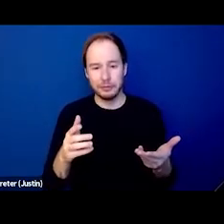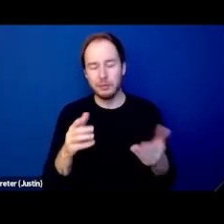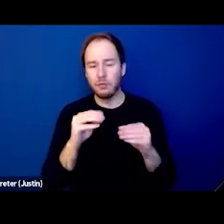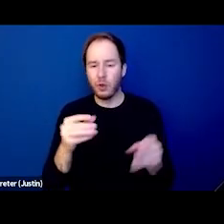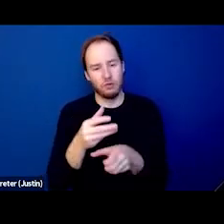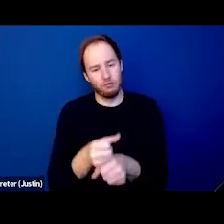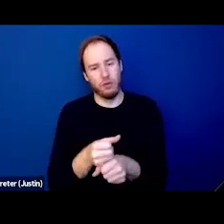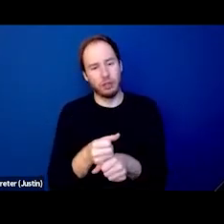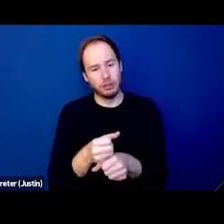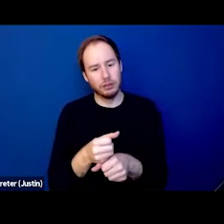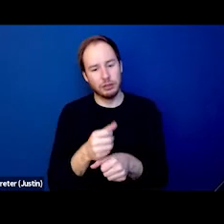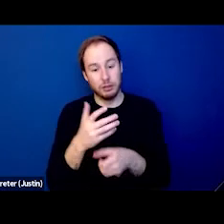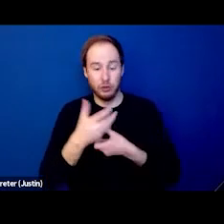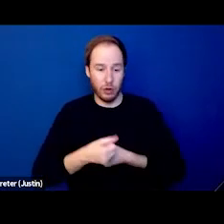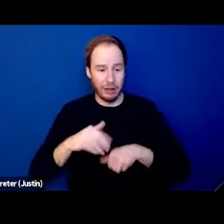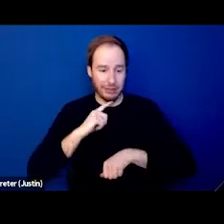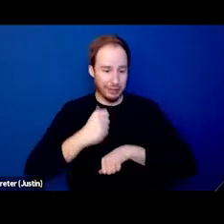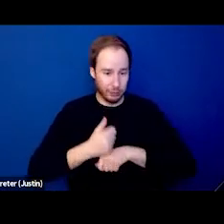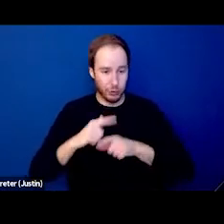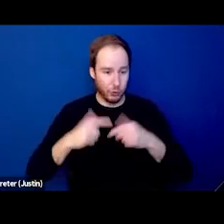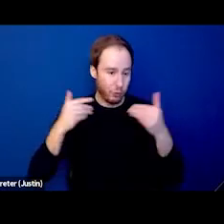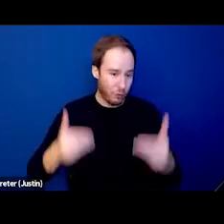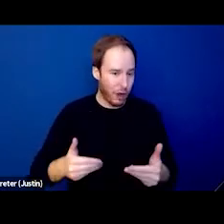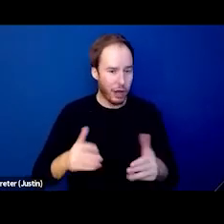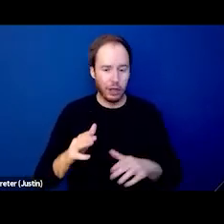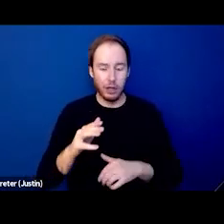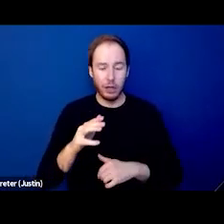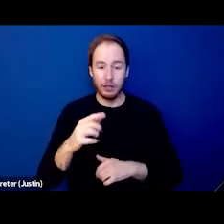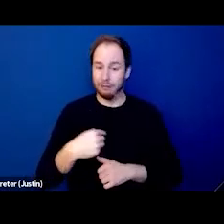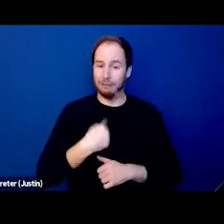to move things along, so don't take it personally